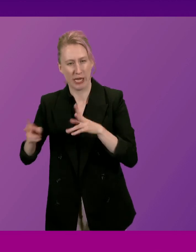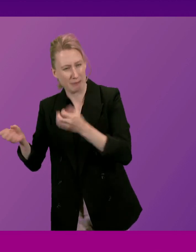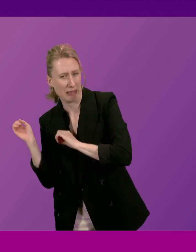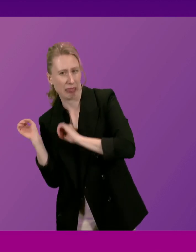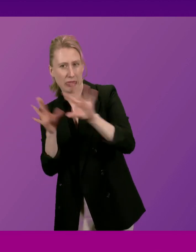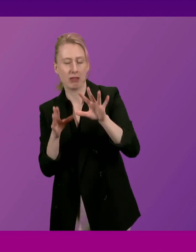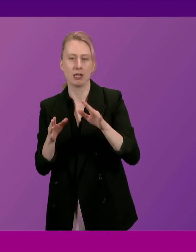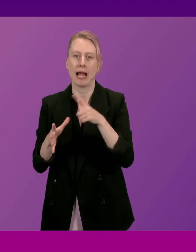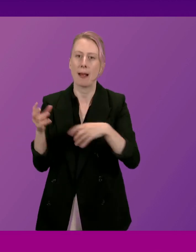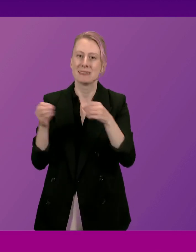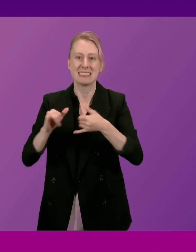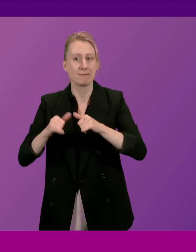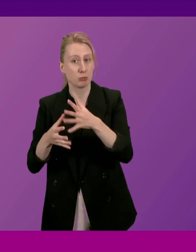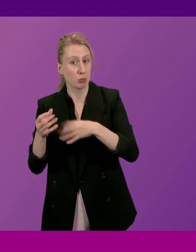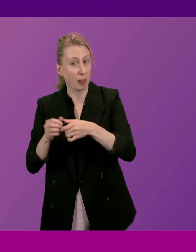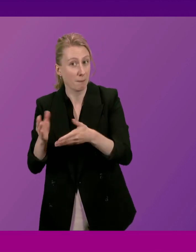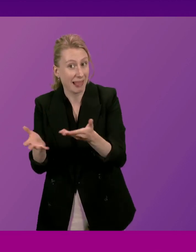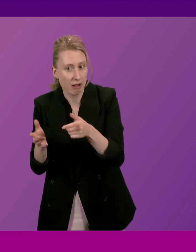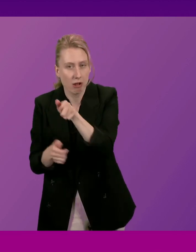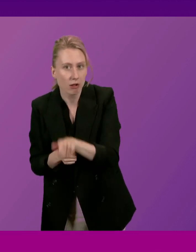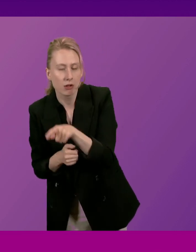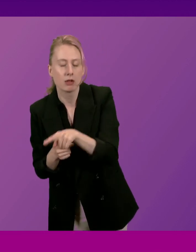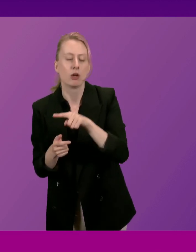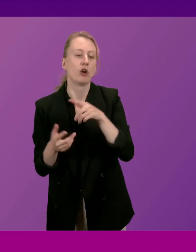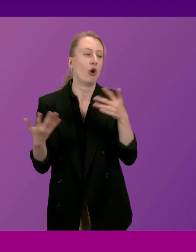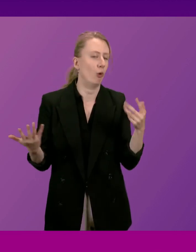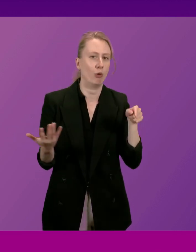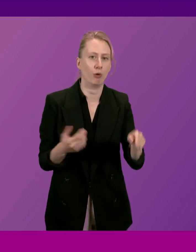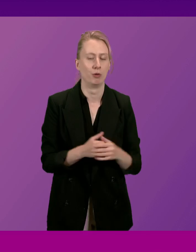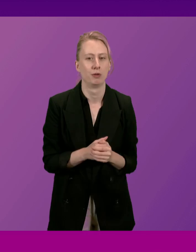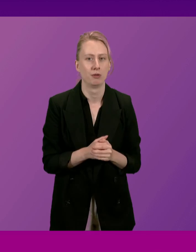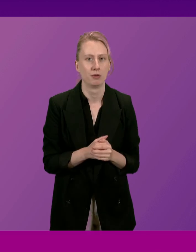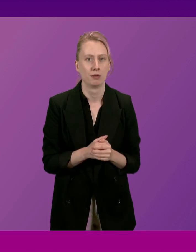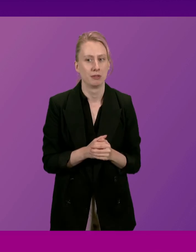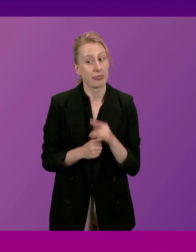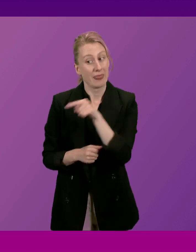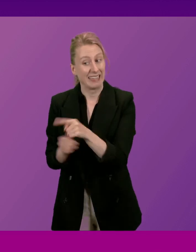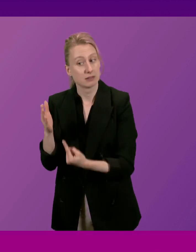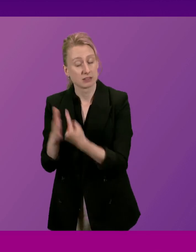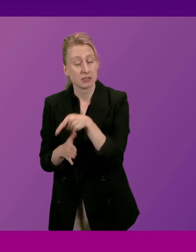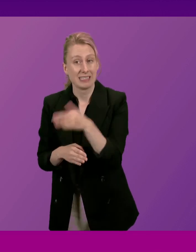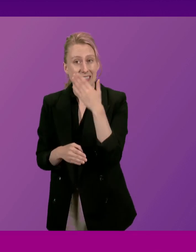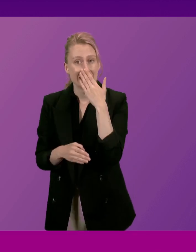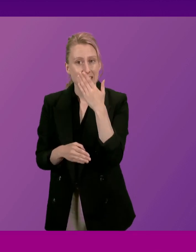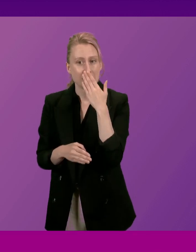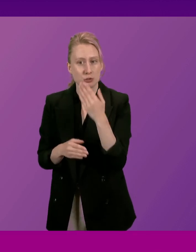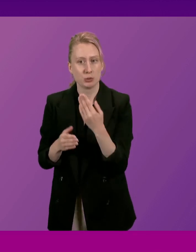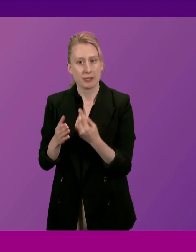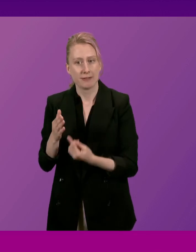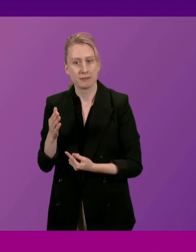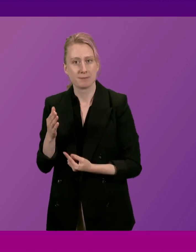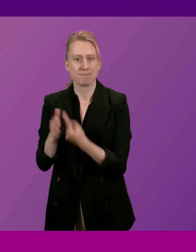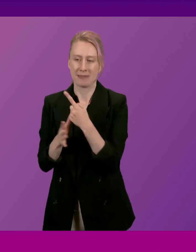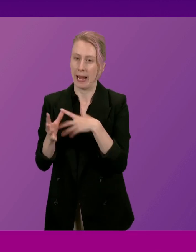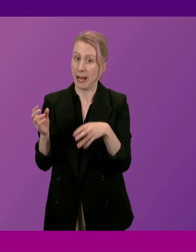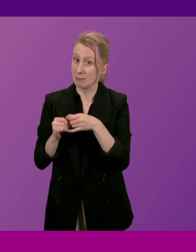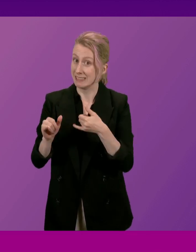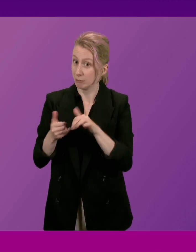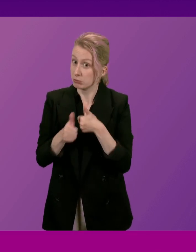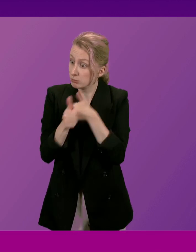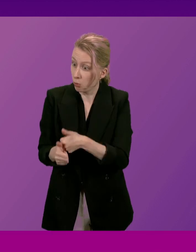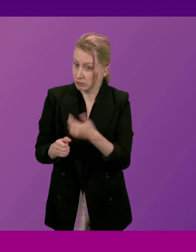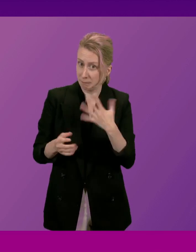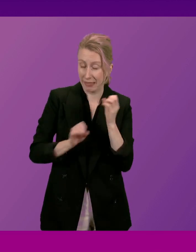Club player—it seems that that emerged from the Aberdeen supporters’ stands—or the disorder that